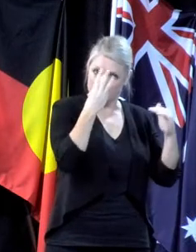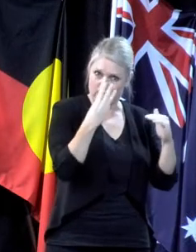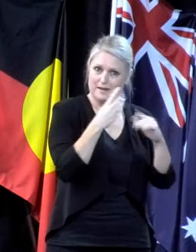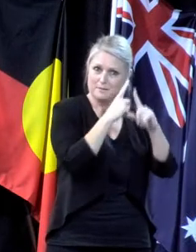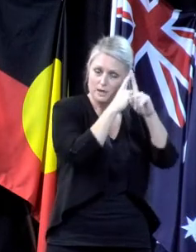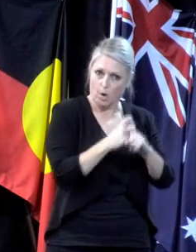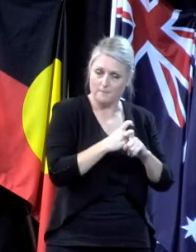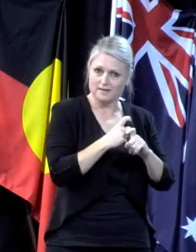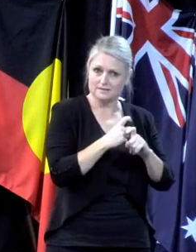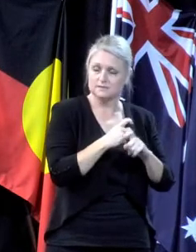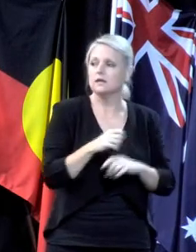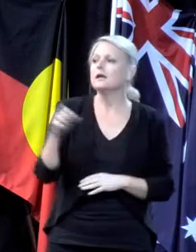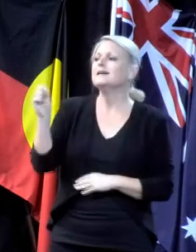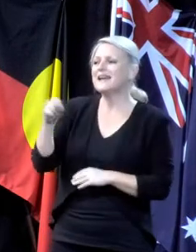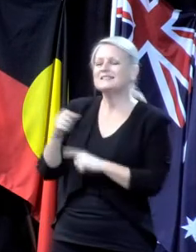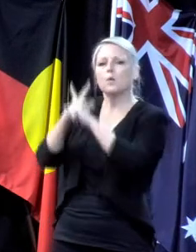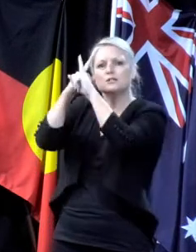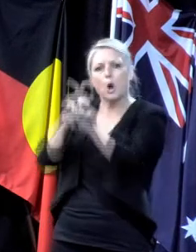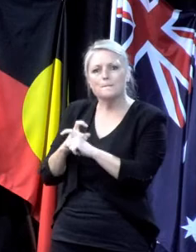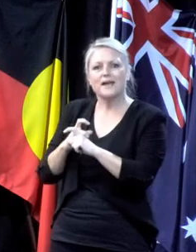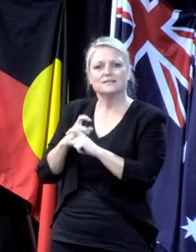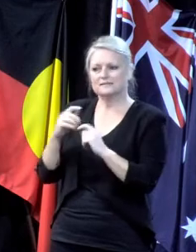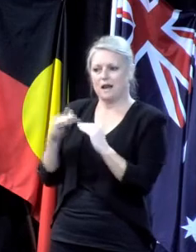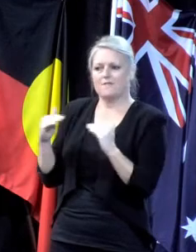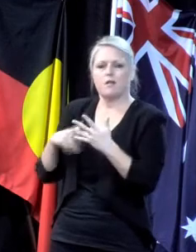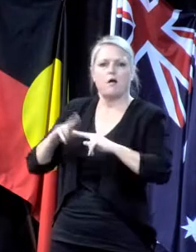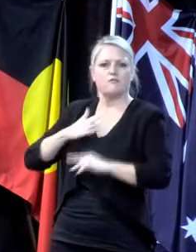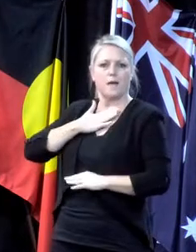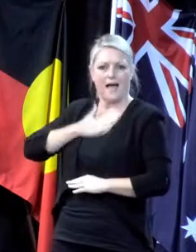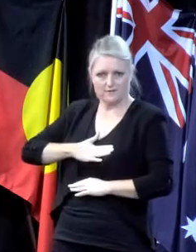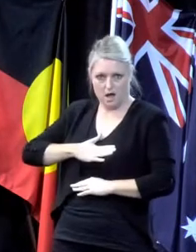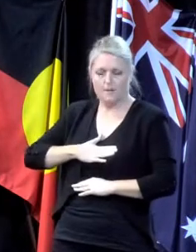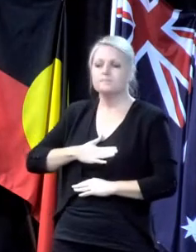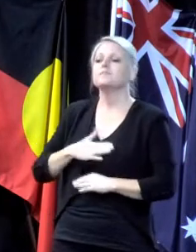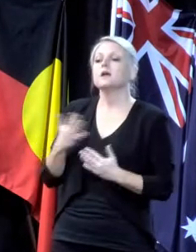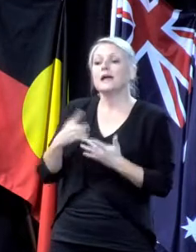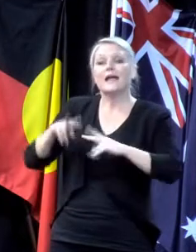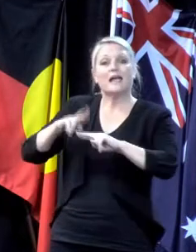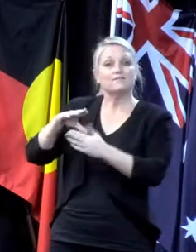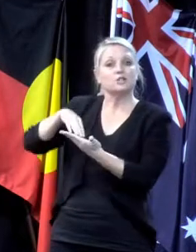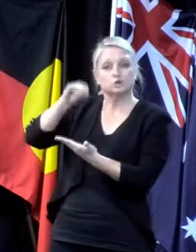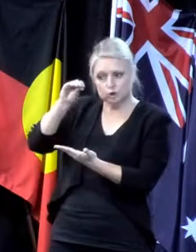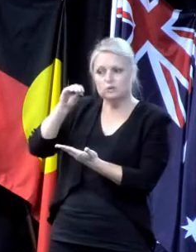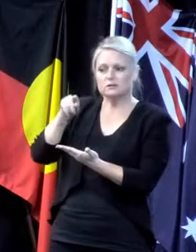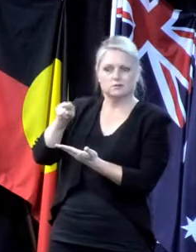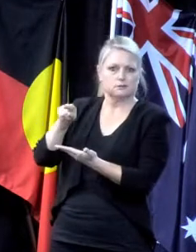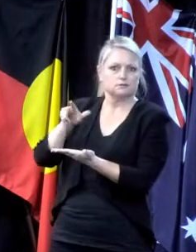And then, each child has a case manager - each child with a verified disability or each child identified